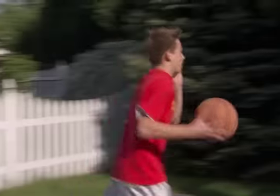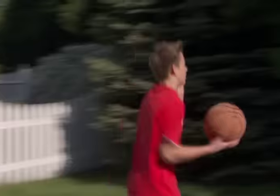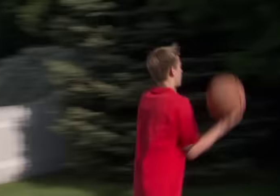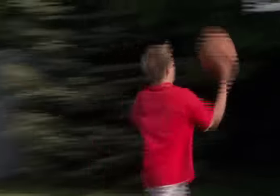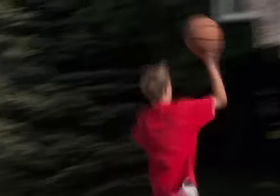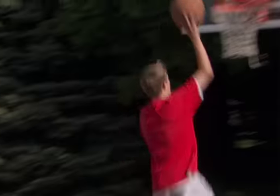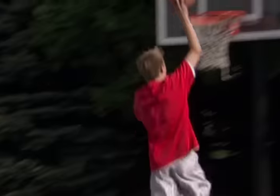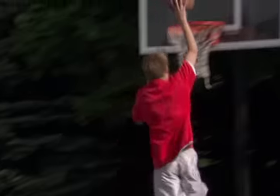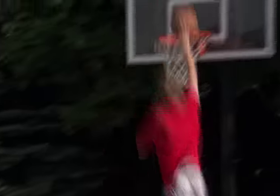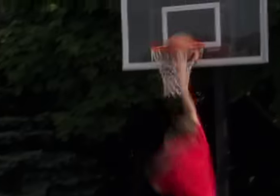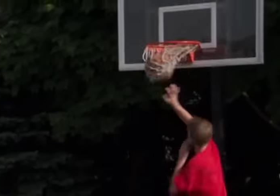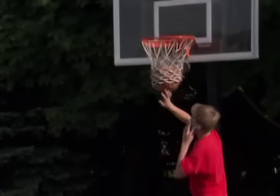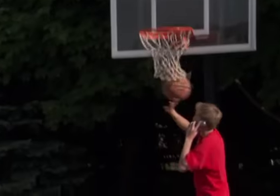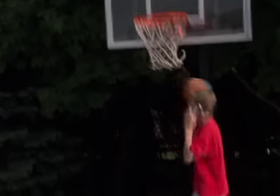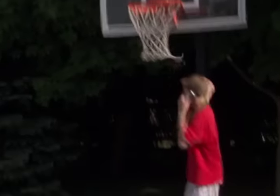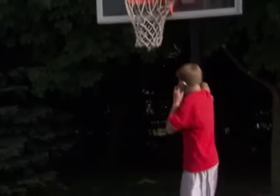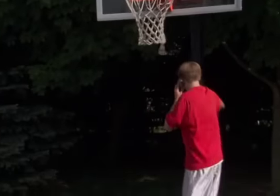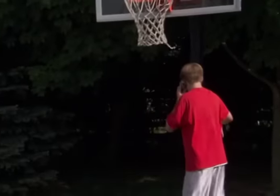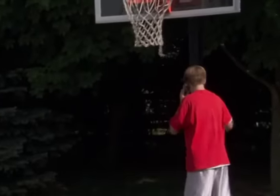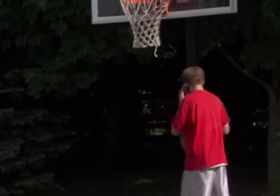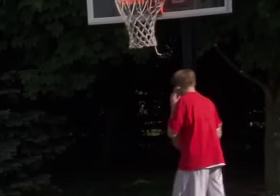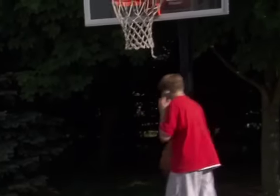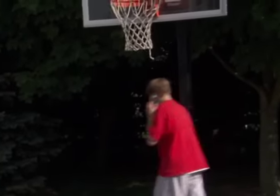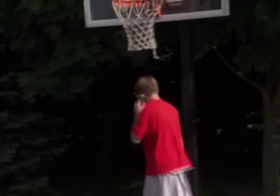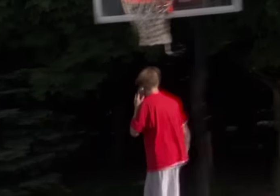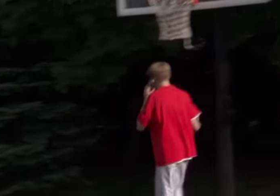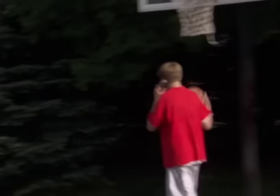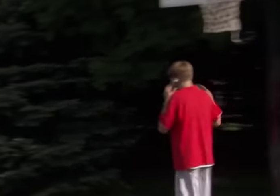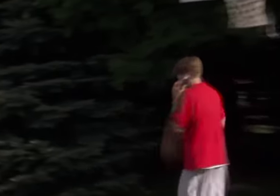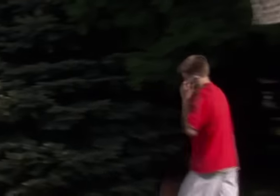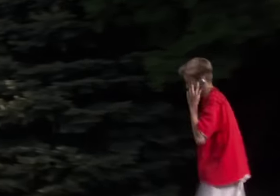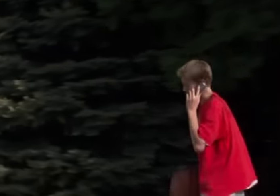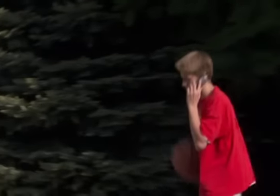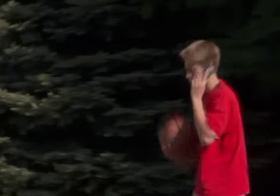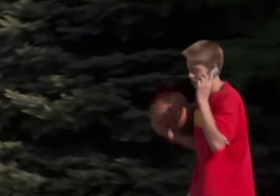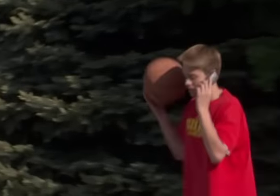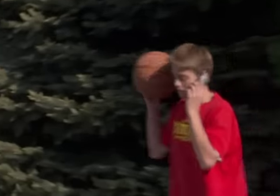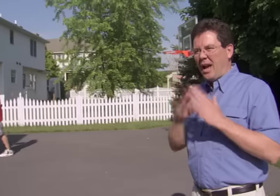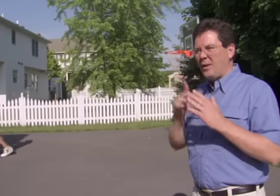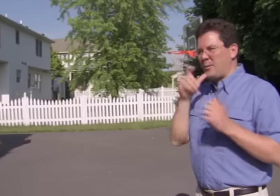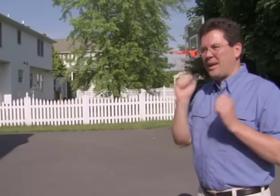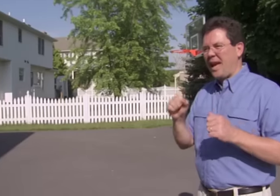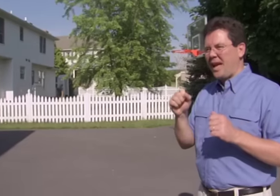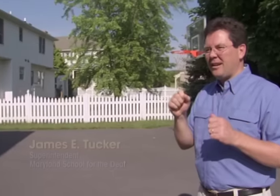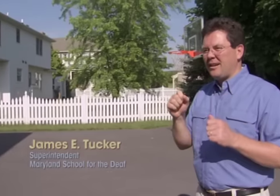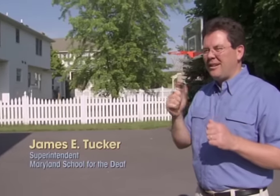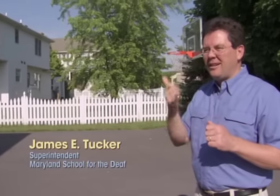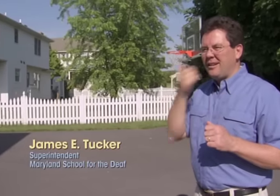MAN (interpreted): We have two children. We have Bradford here, who's probably the only kid in town who can talk on the phone